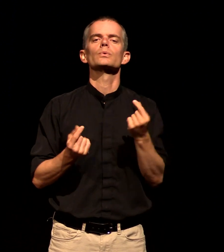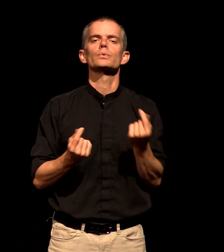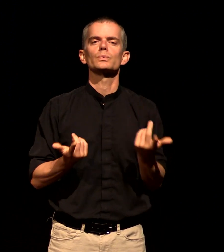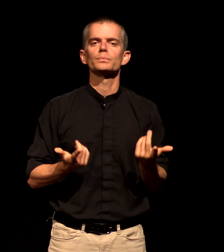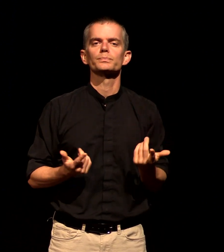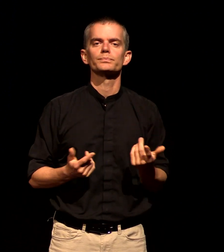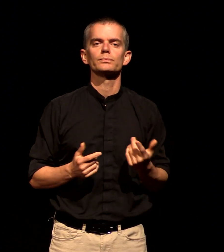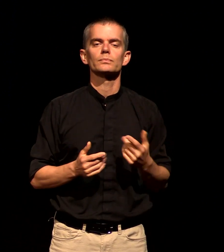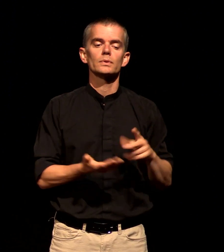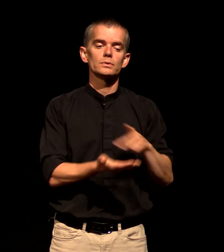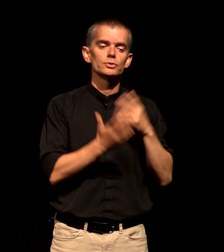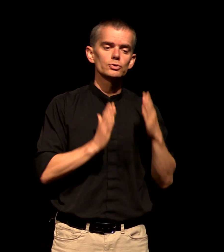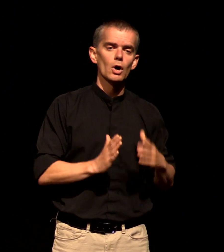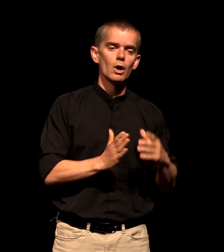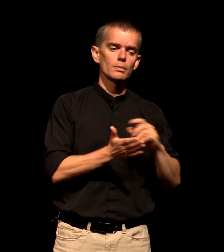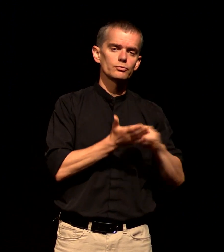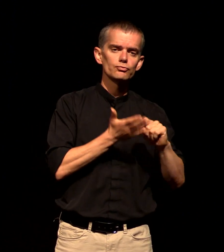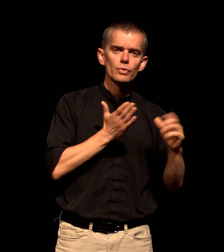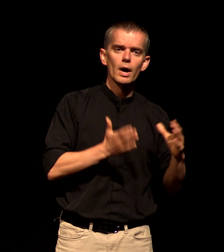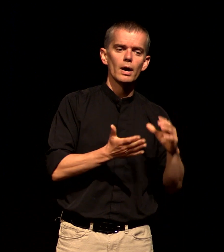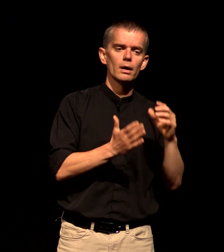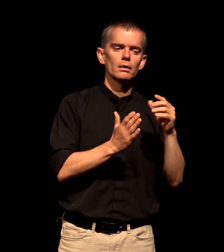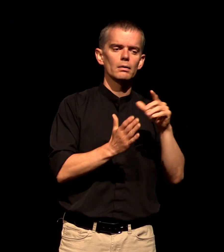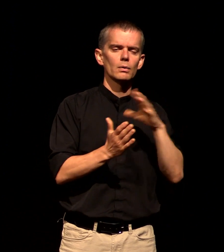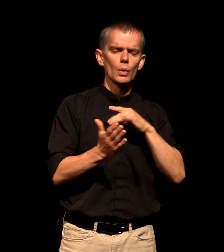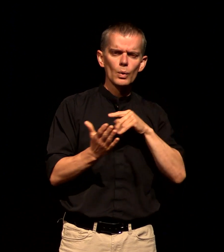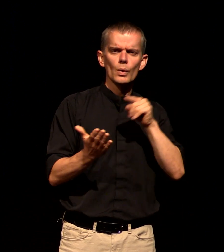the other psalmists, who have given us a great guide and